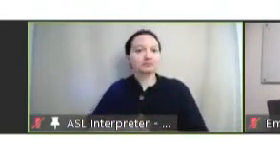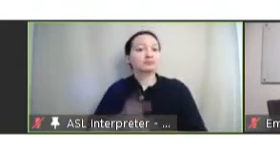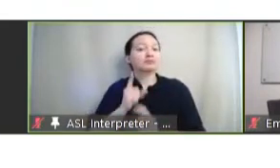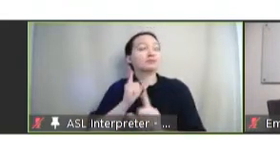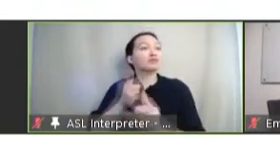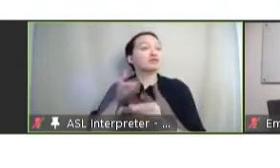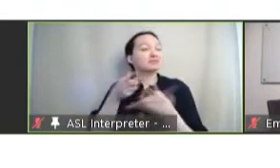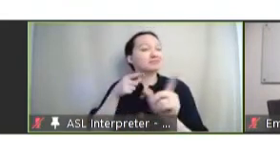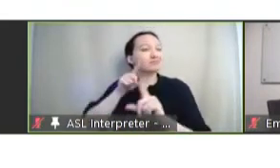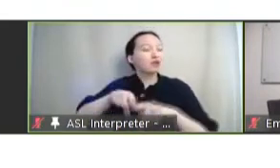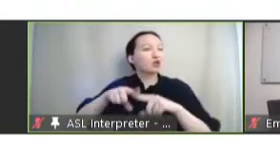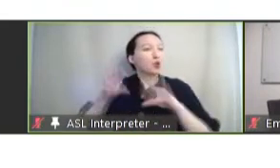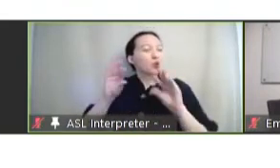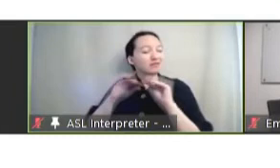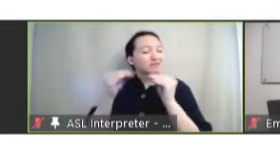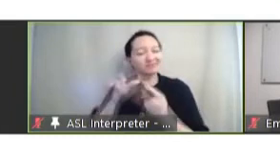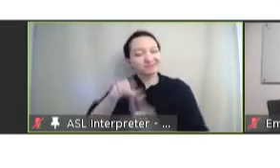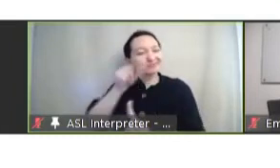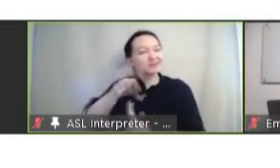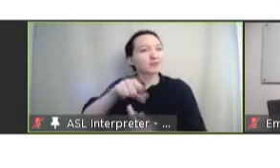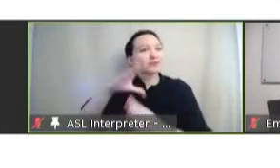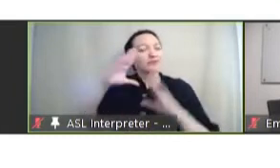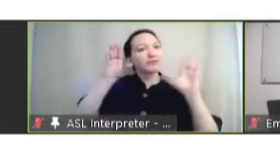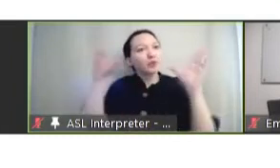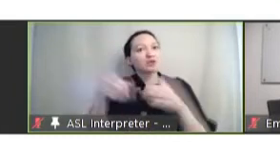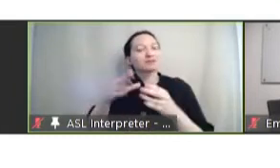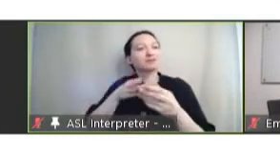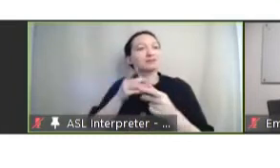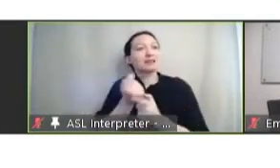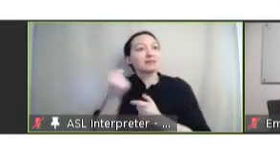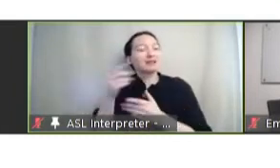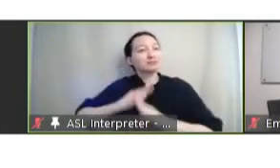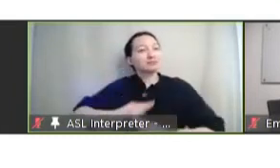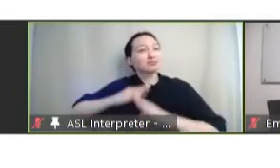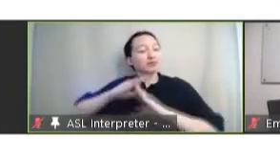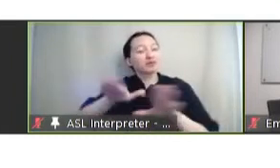and our primary focus is to eliminate the leading causes of preventable death and injury